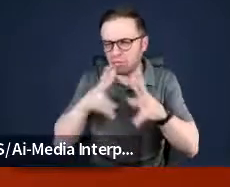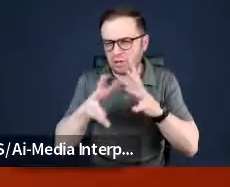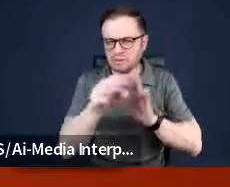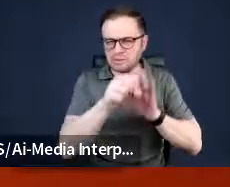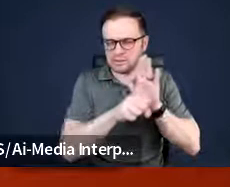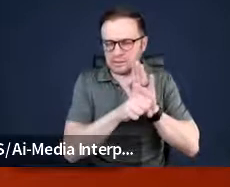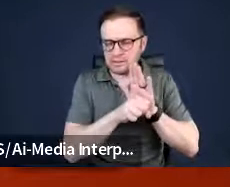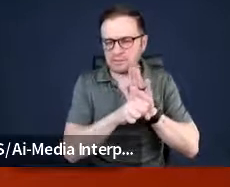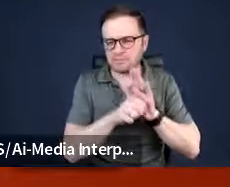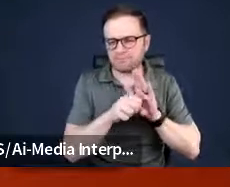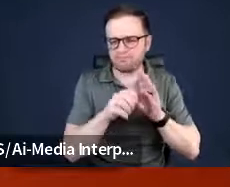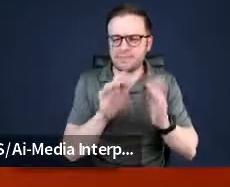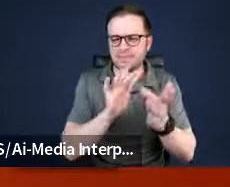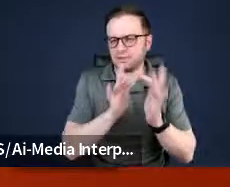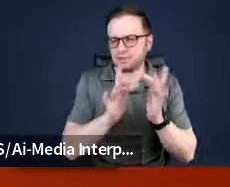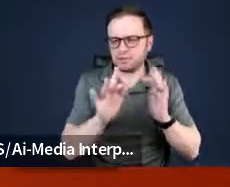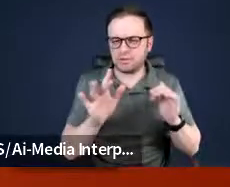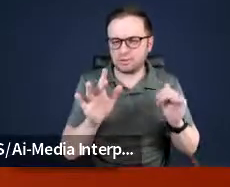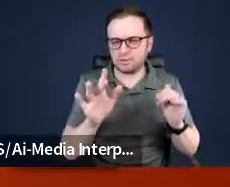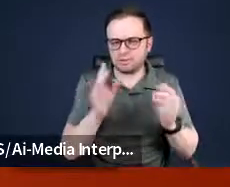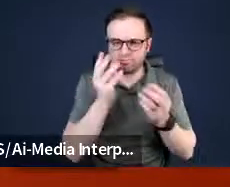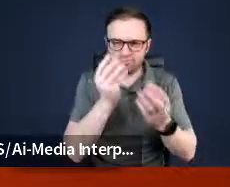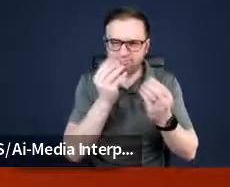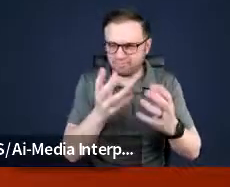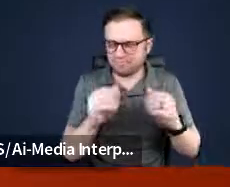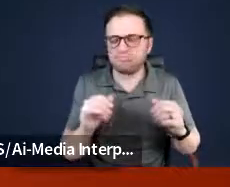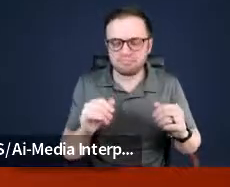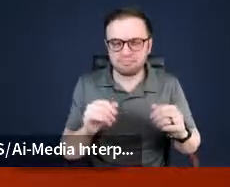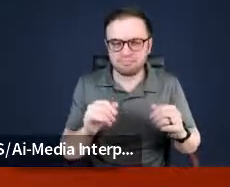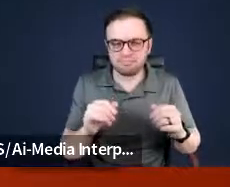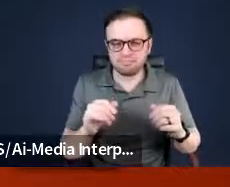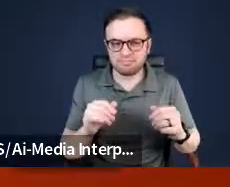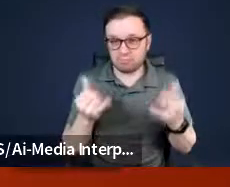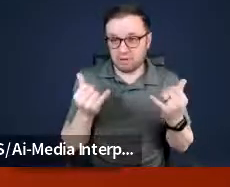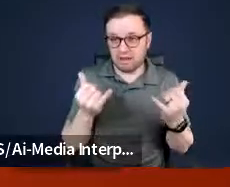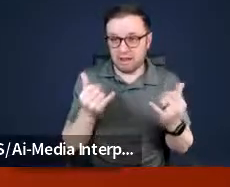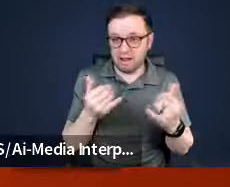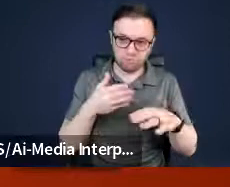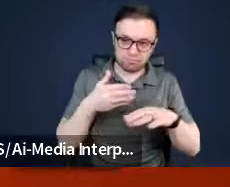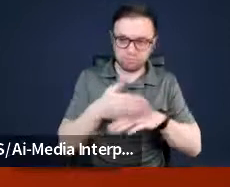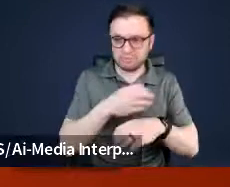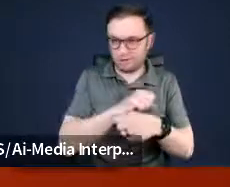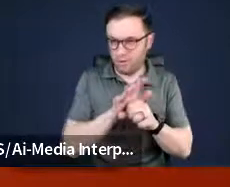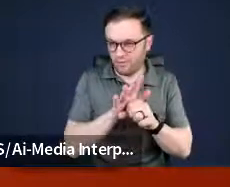(indiscernible) for individuals with disabilities to conduct their business independently and interact with the states digital footprint, in these times